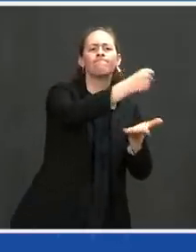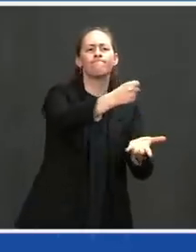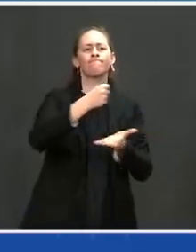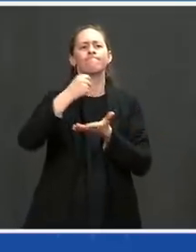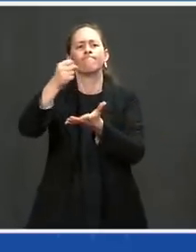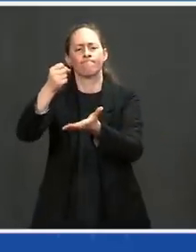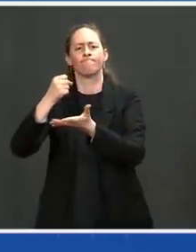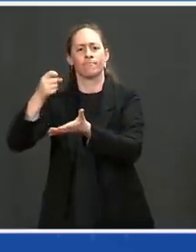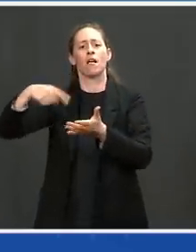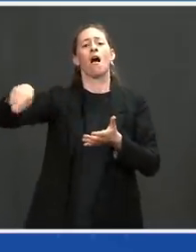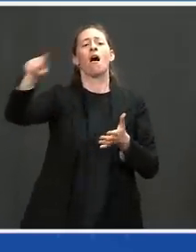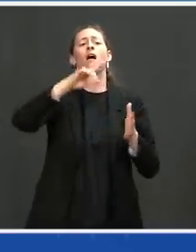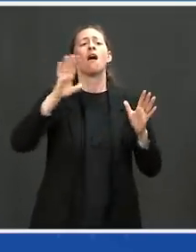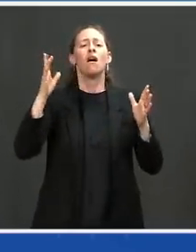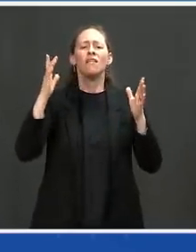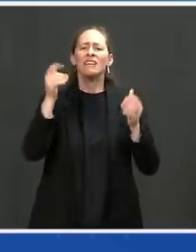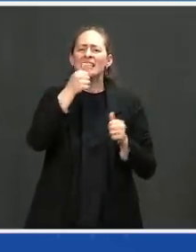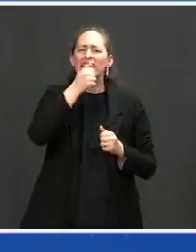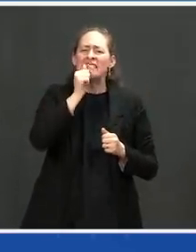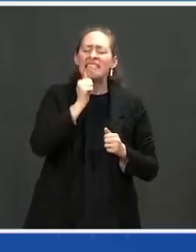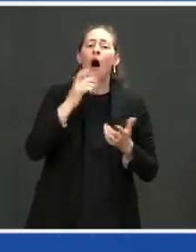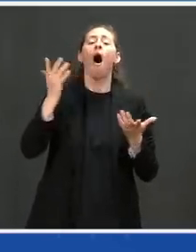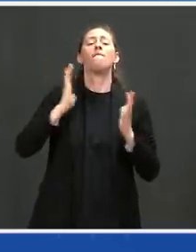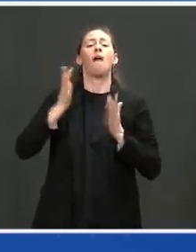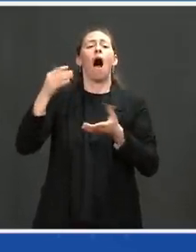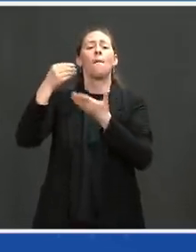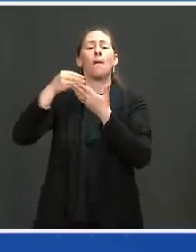And millions more will be getting their money very soon.